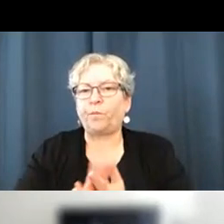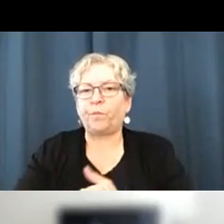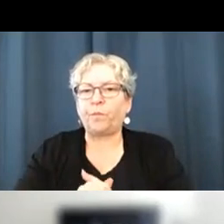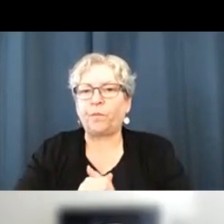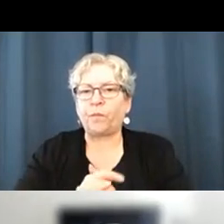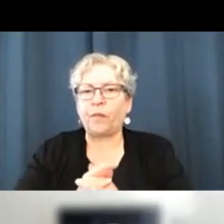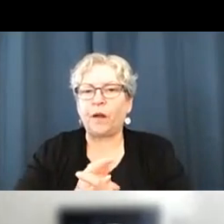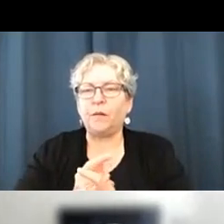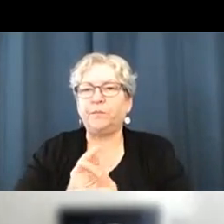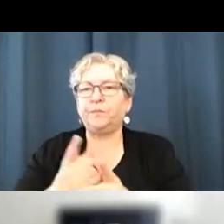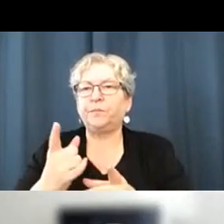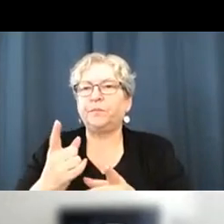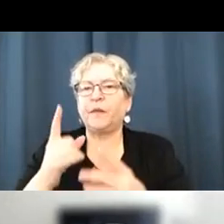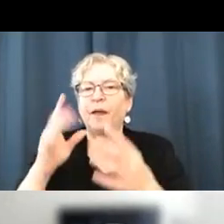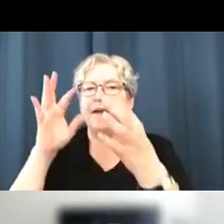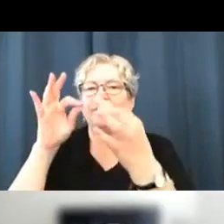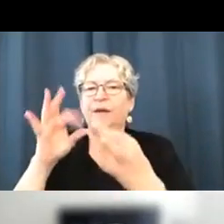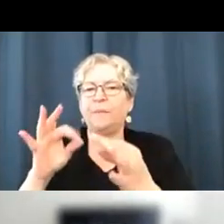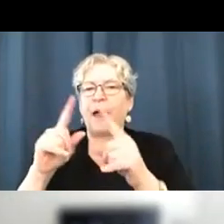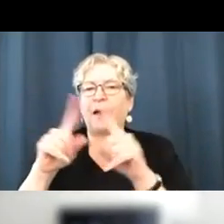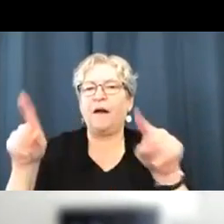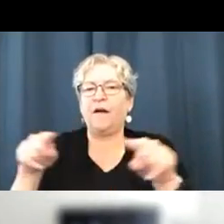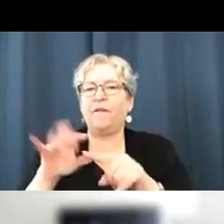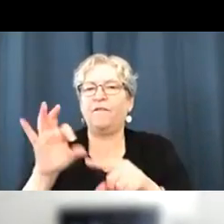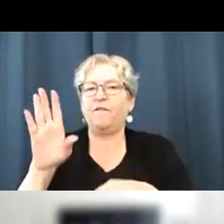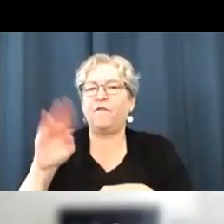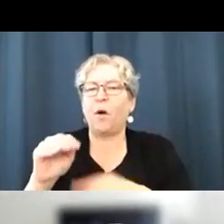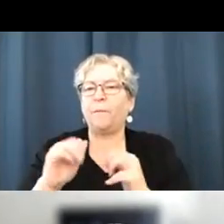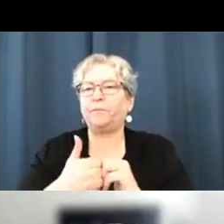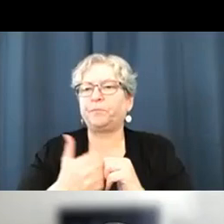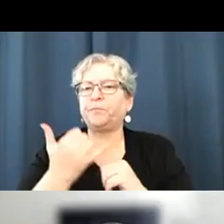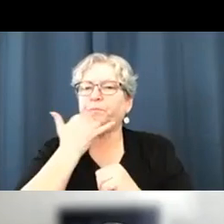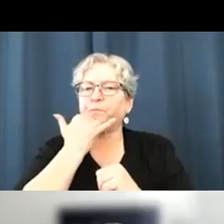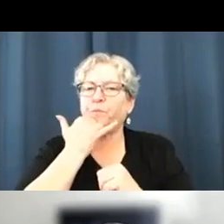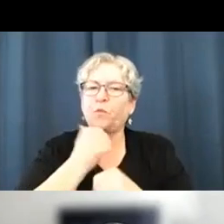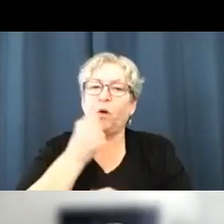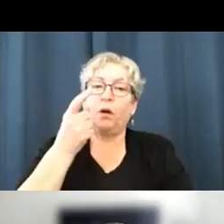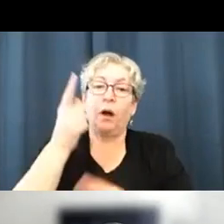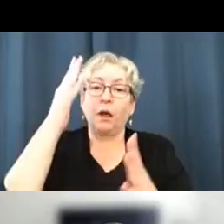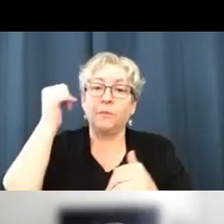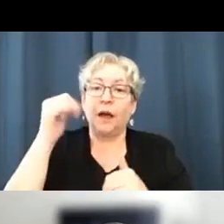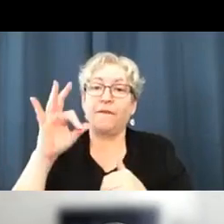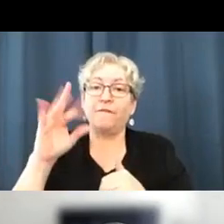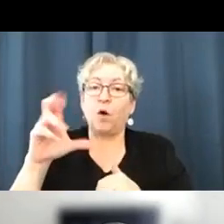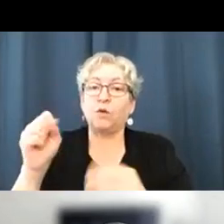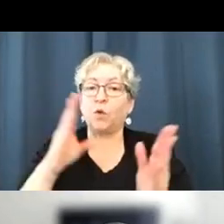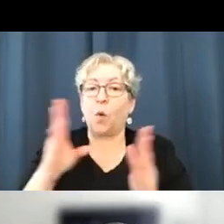[Instructor] You are taking a look at a feedback form and the way that incorrect or unexpected focus order can have an impact on the user experience.